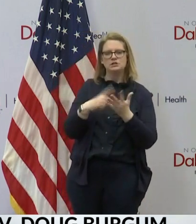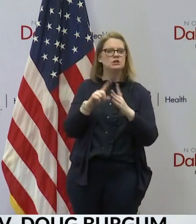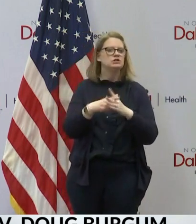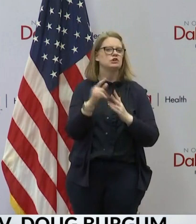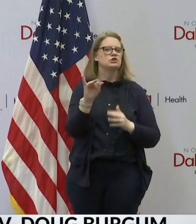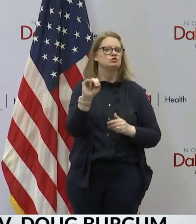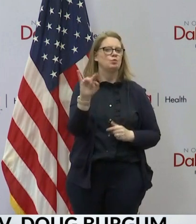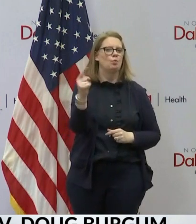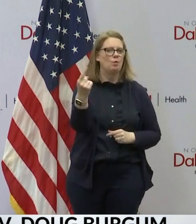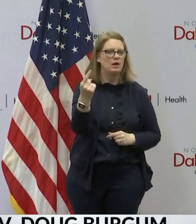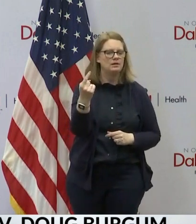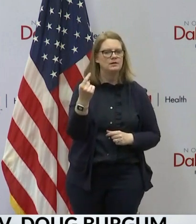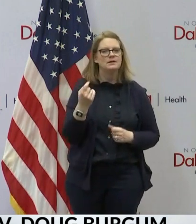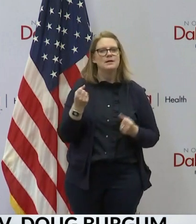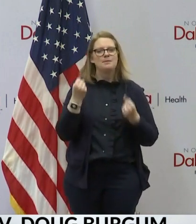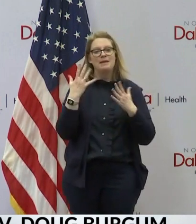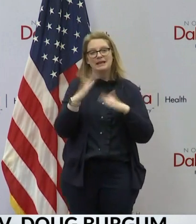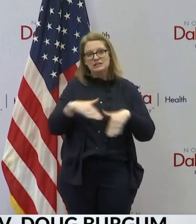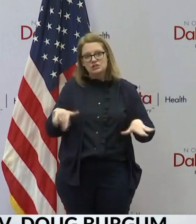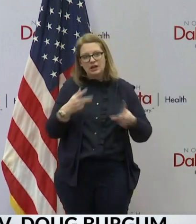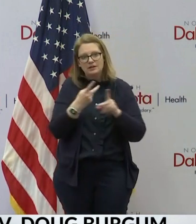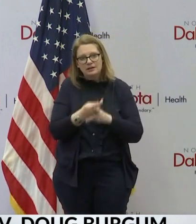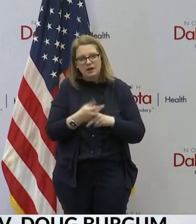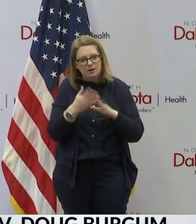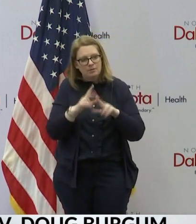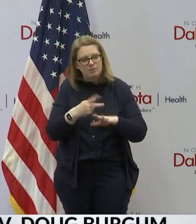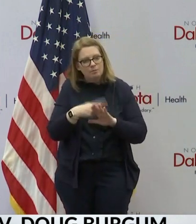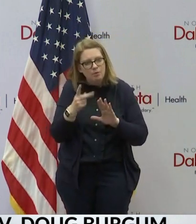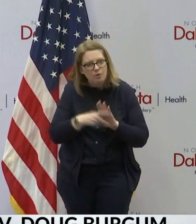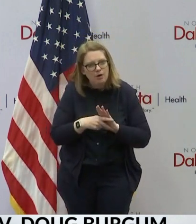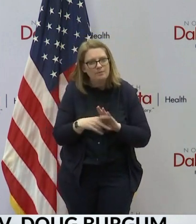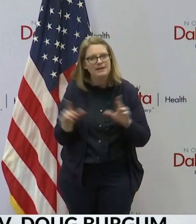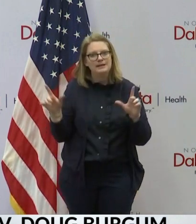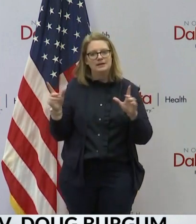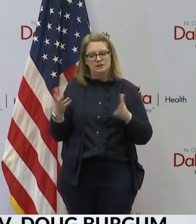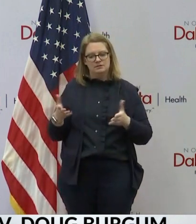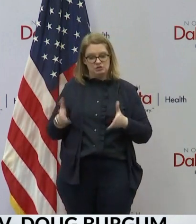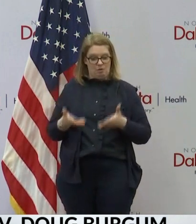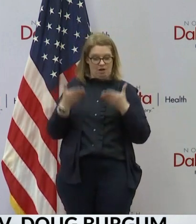FOR LIMITED USE OF K-12 FACILITIES THAT YOU JUST HEARD SUPERINTENDENT BAZELER TALK